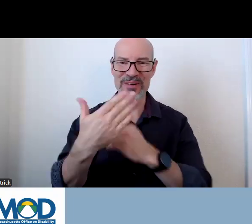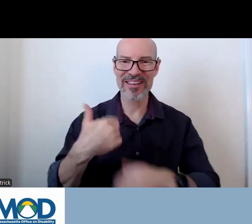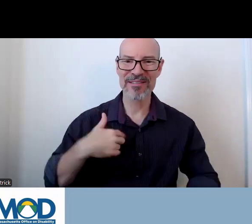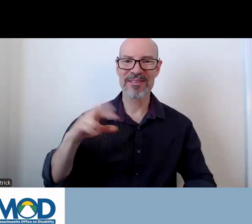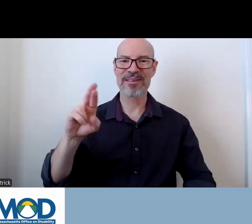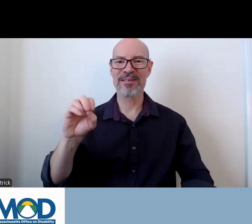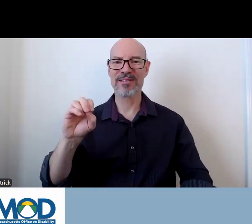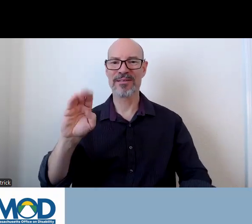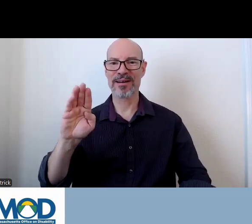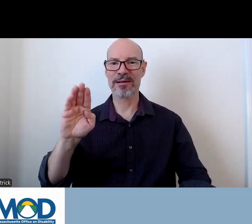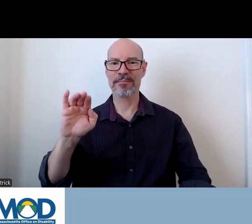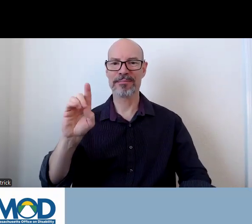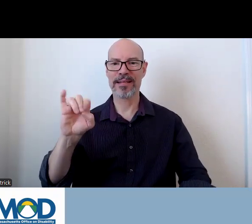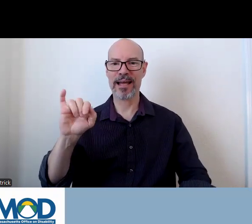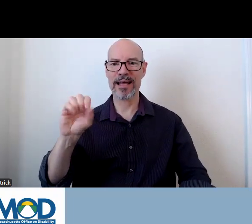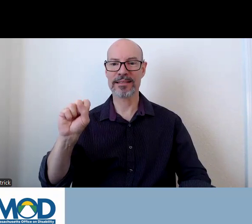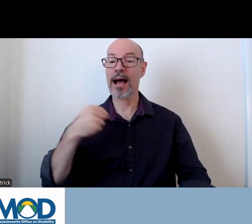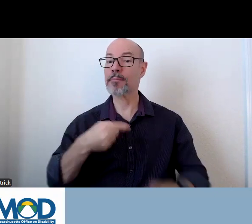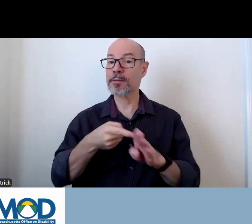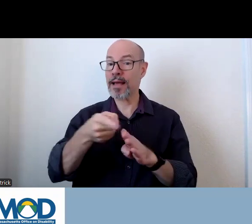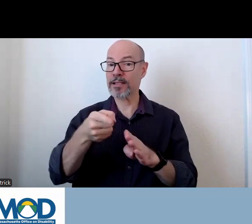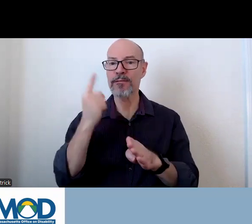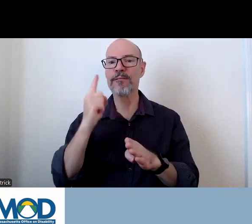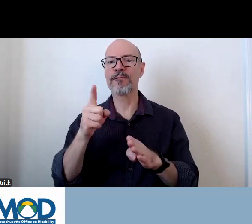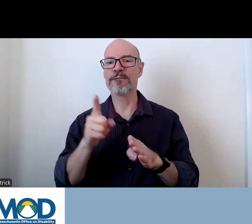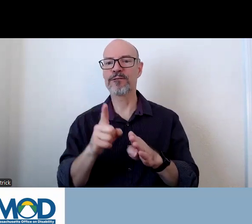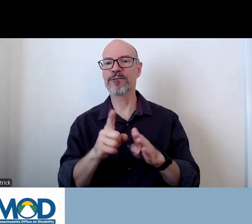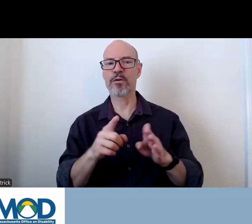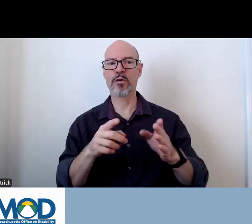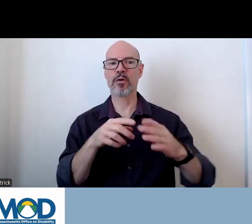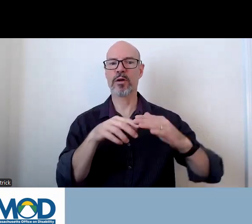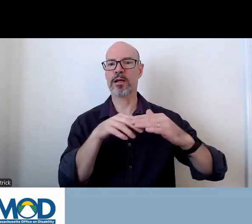My name Rob Dias, and MOD's